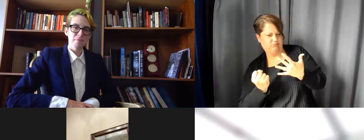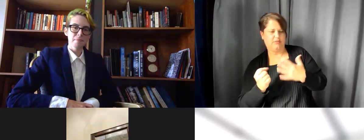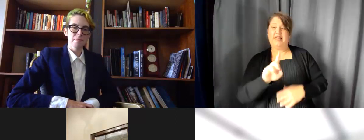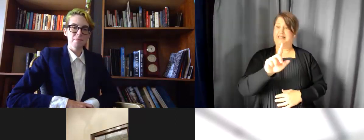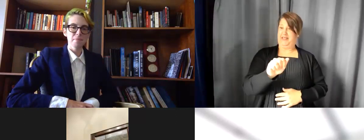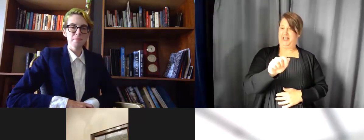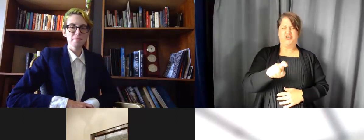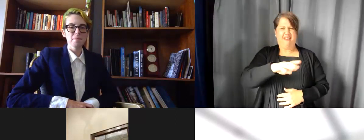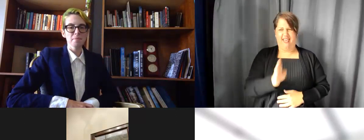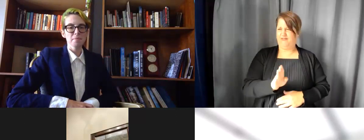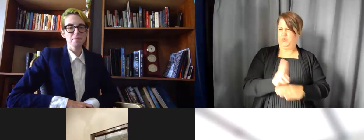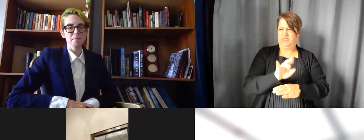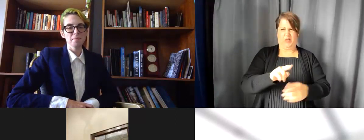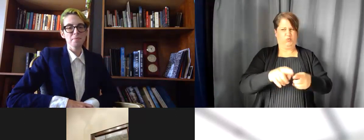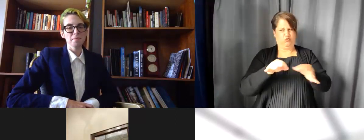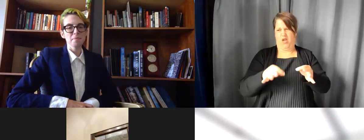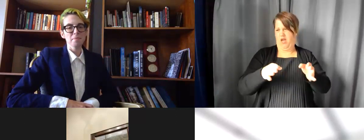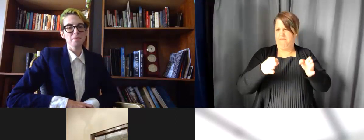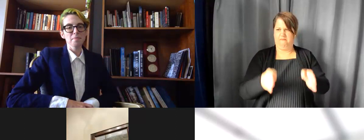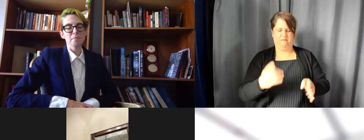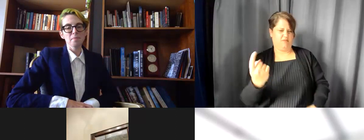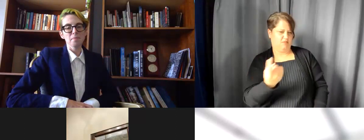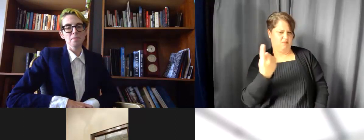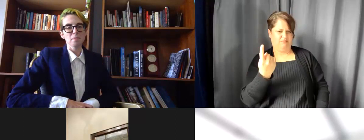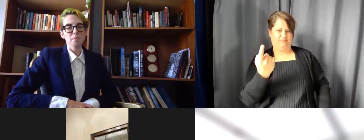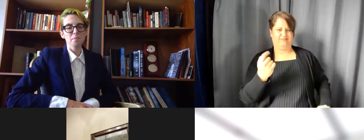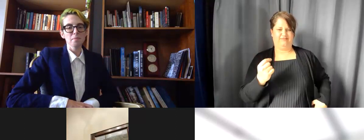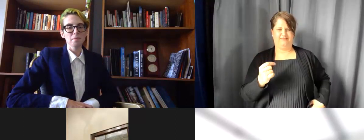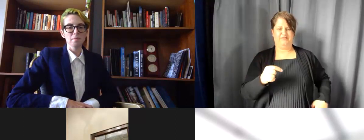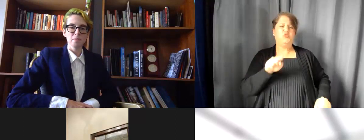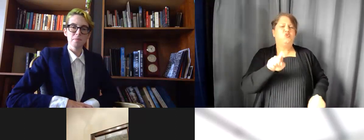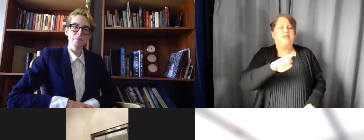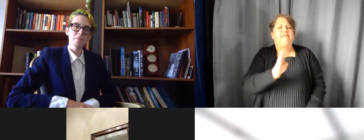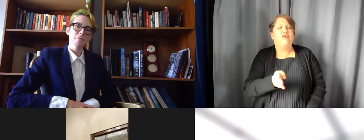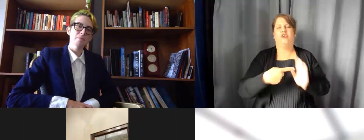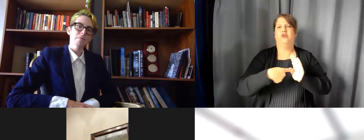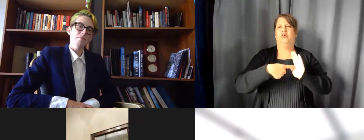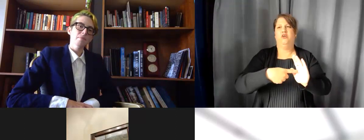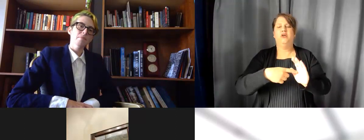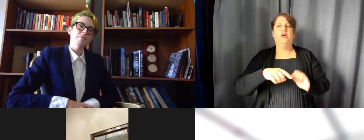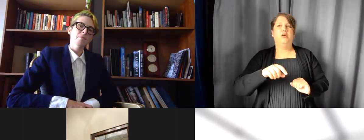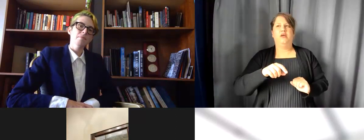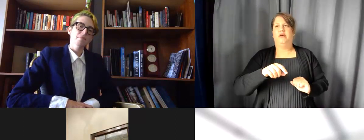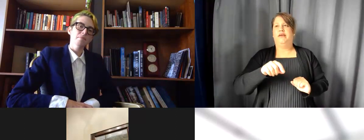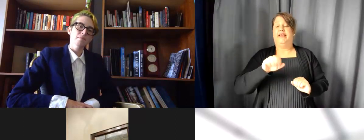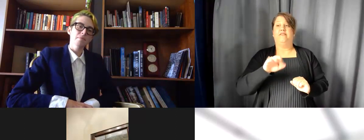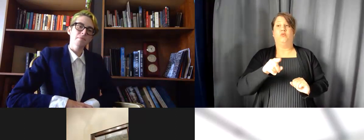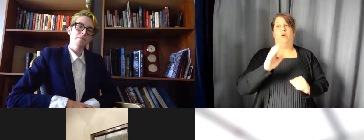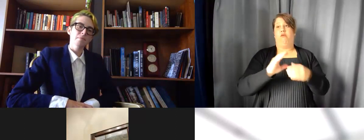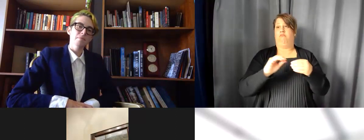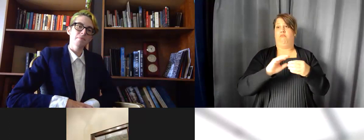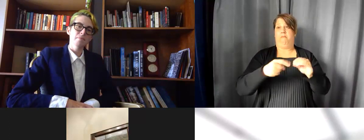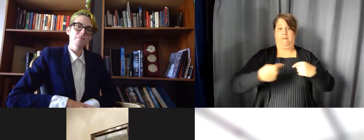Grace: You should never think. for example, like. if you were going to talk about me, you should